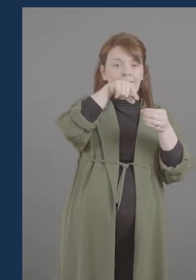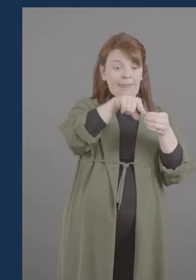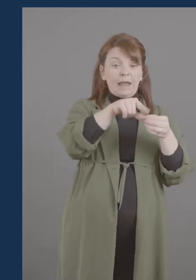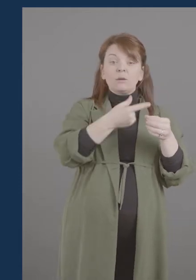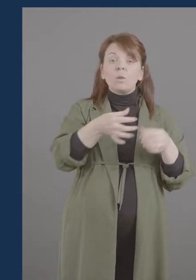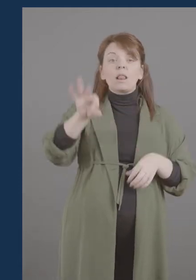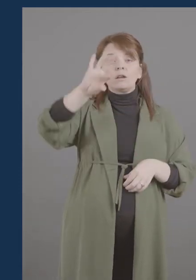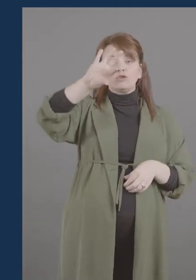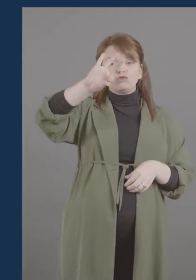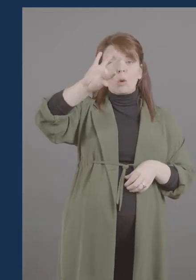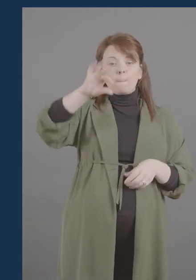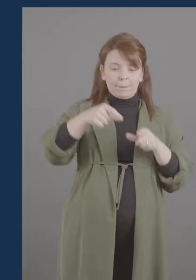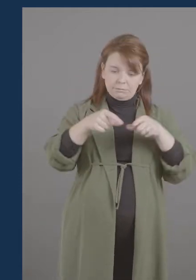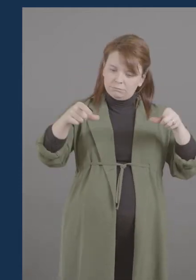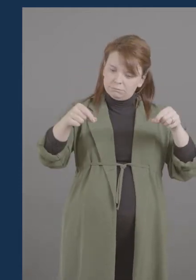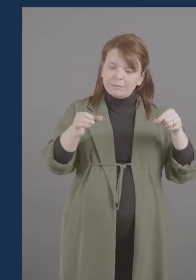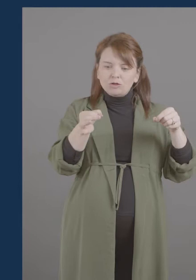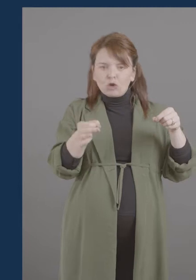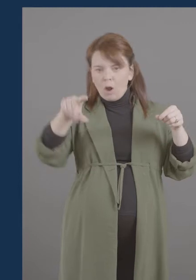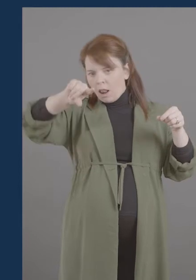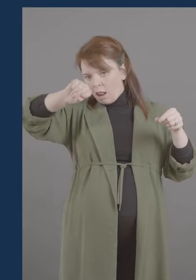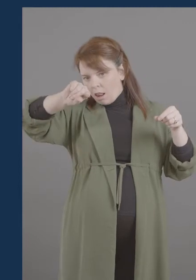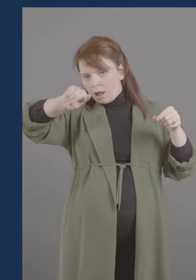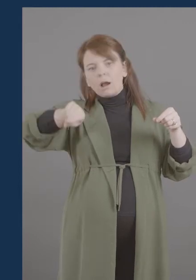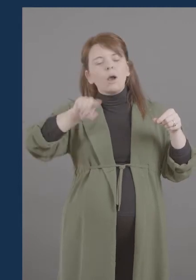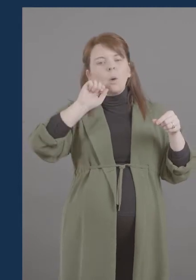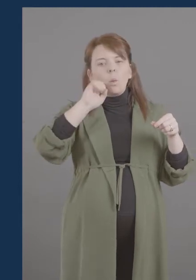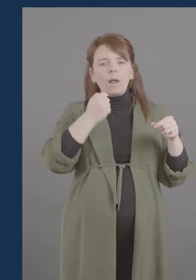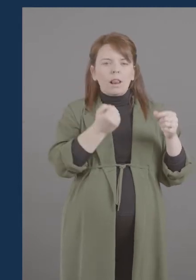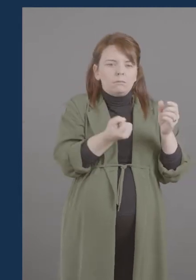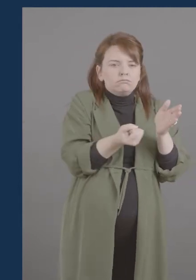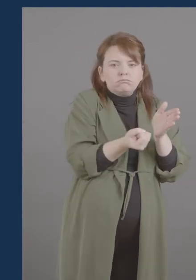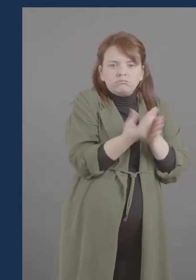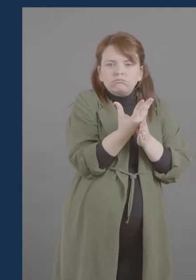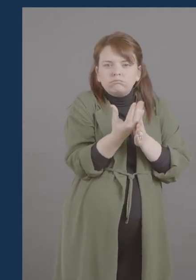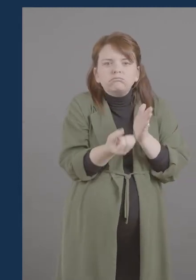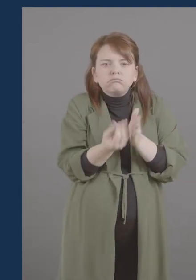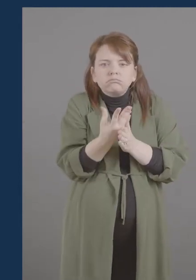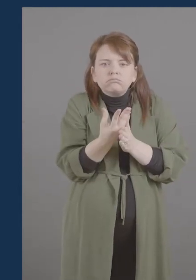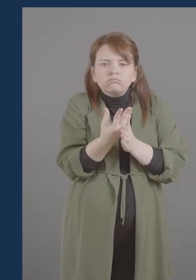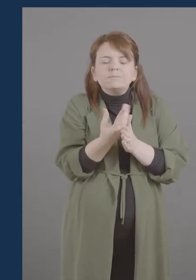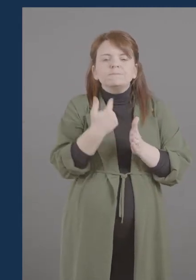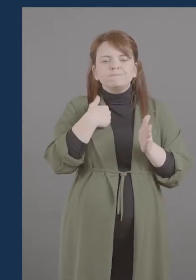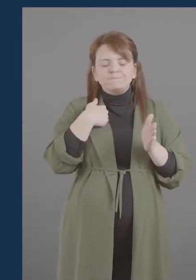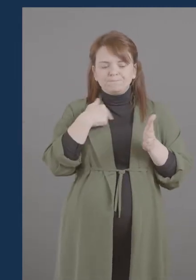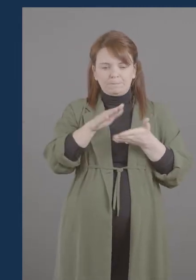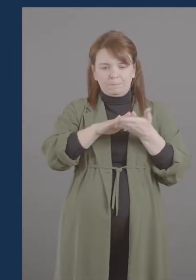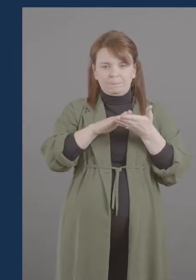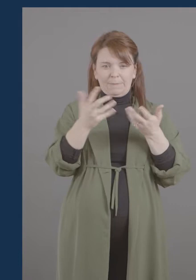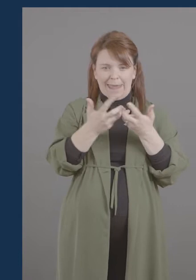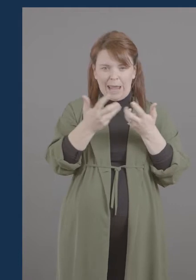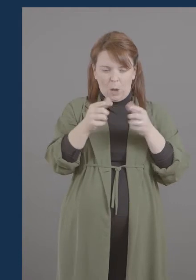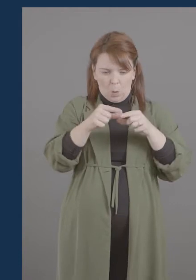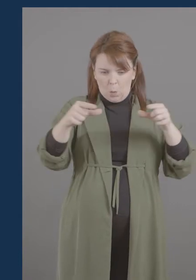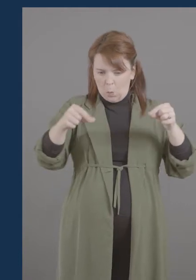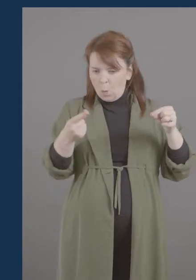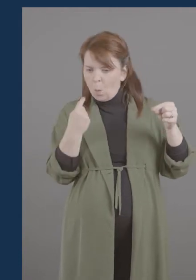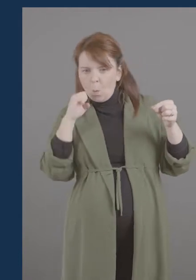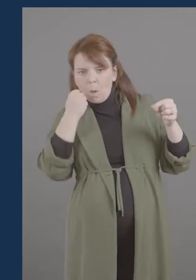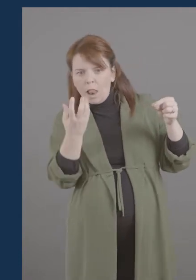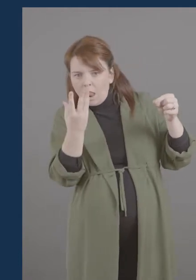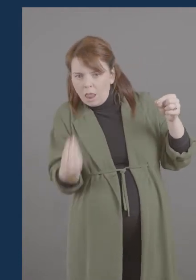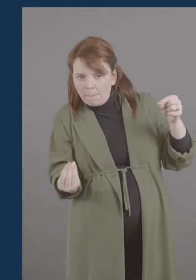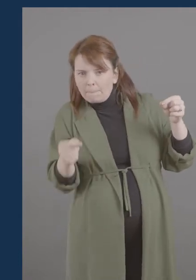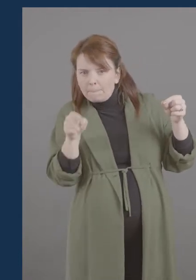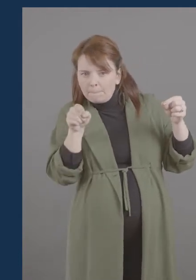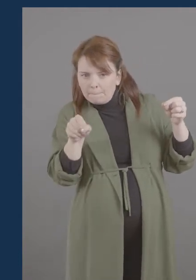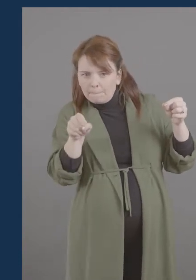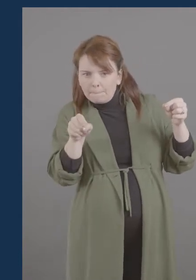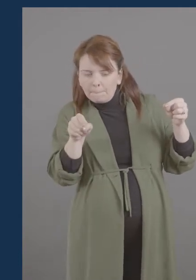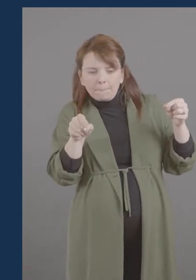onto the test device. The device has an absorbent pad at one end and a reading window at the other.